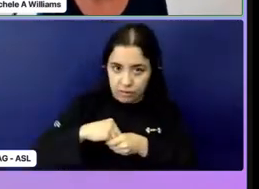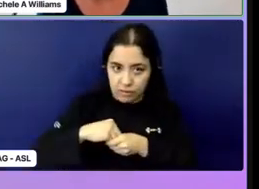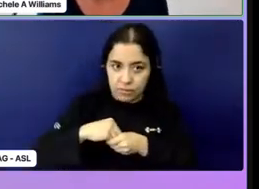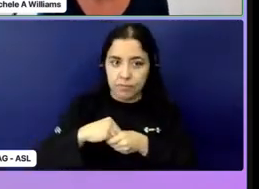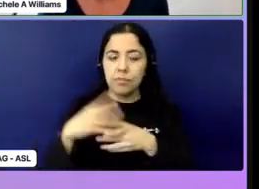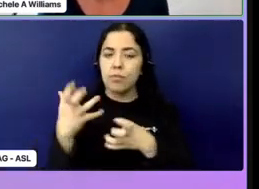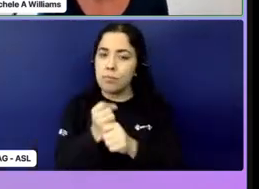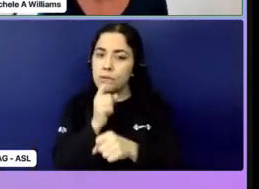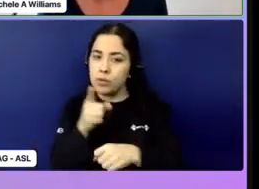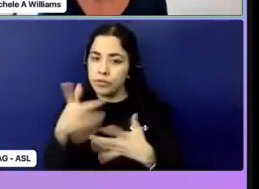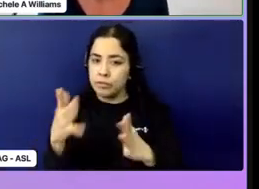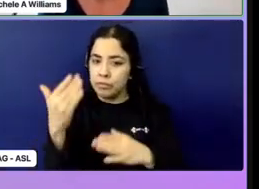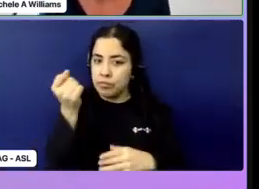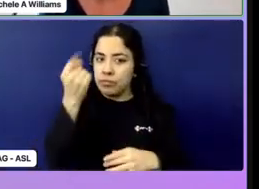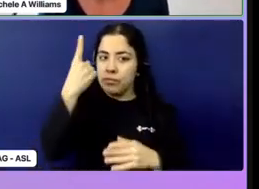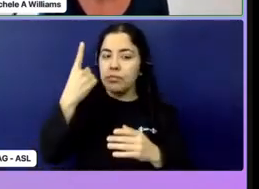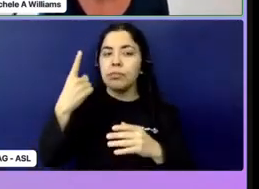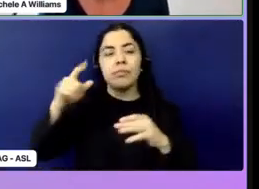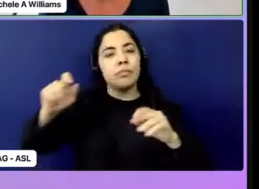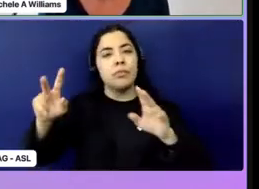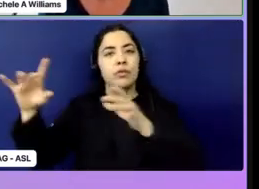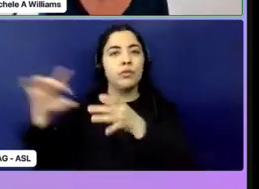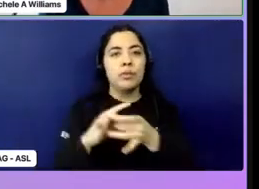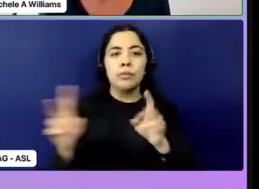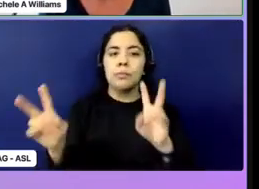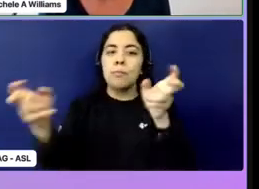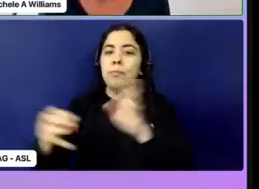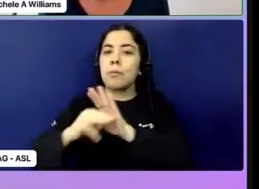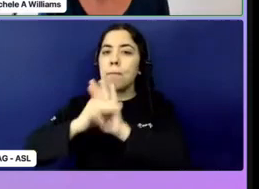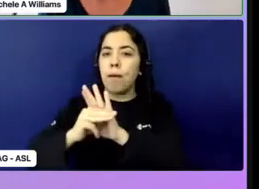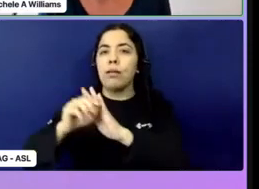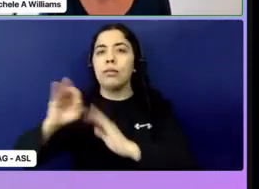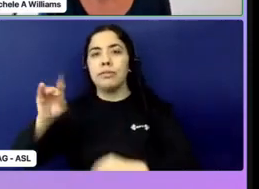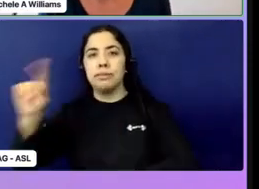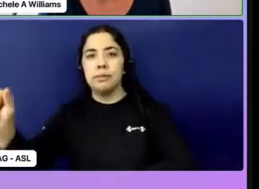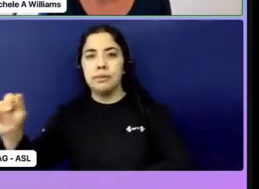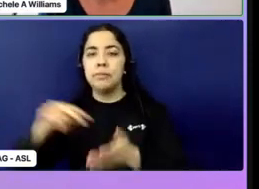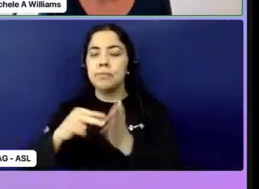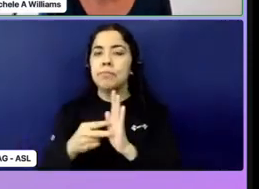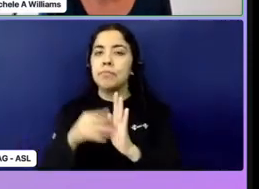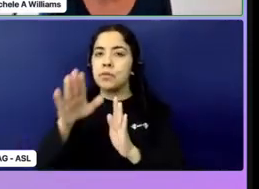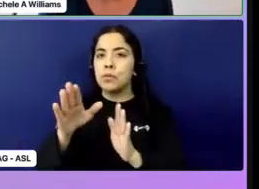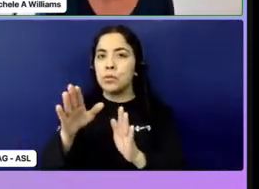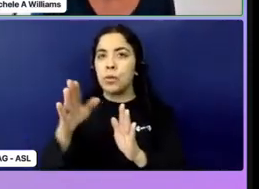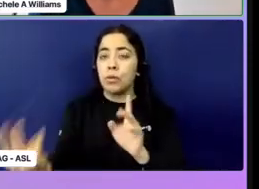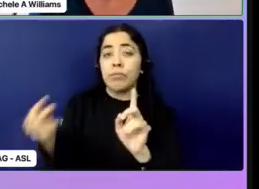have time to go into these in too much depth, but I wanted to make sure that you understand that this is related to what's